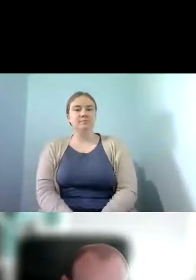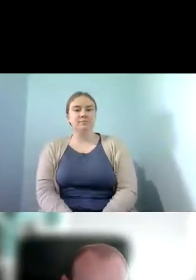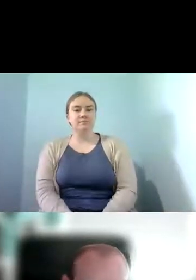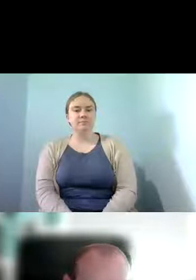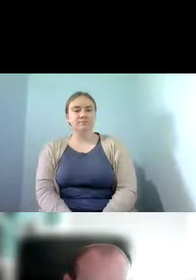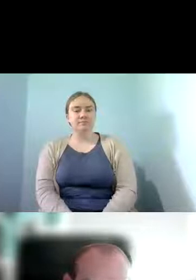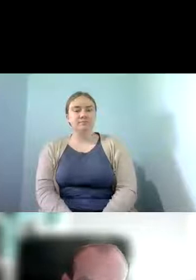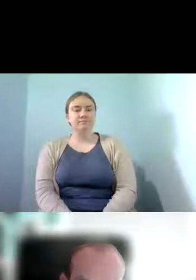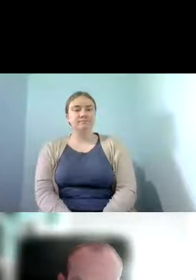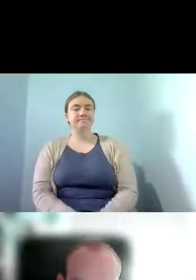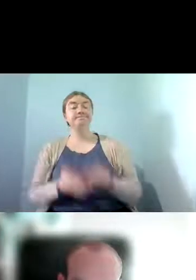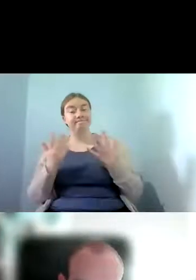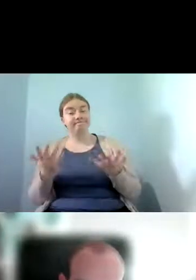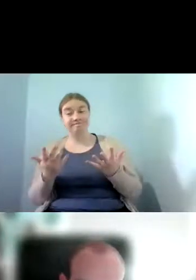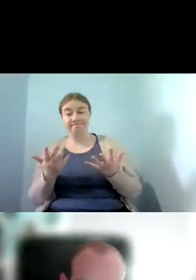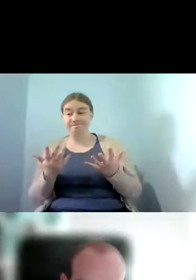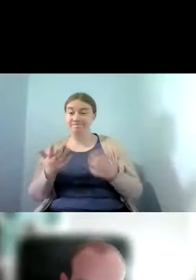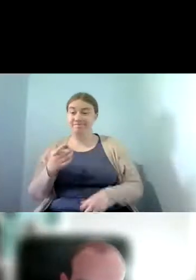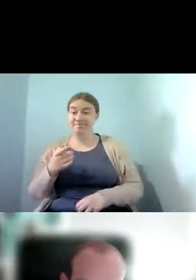unfortunately it isn't possible to remove the river severn from